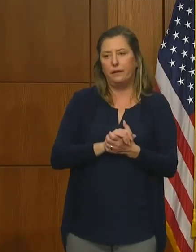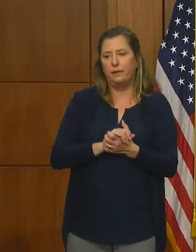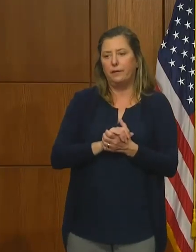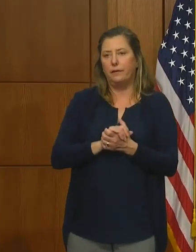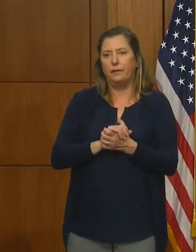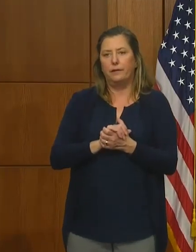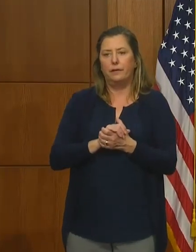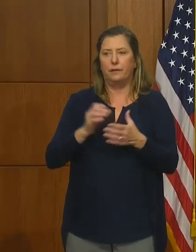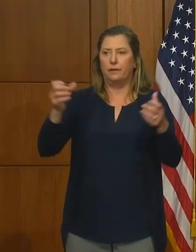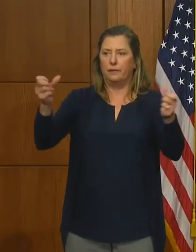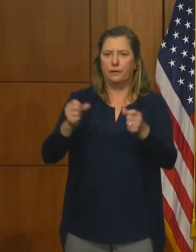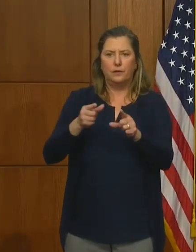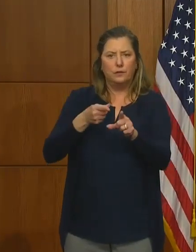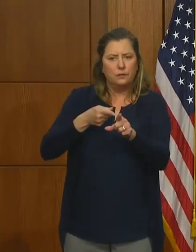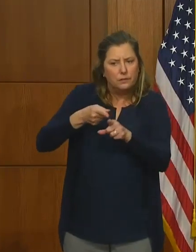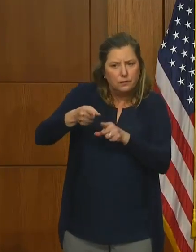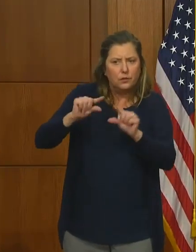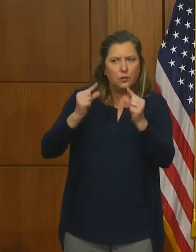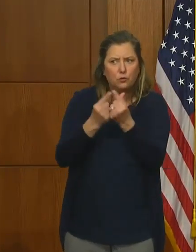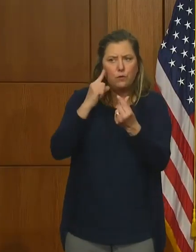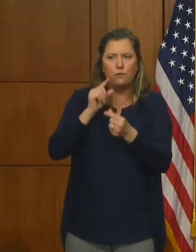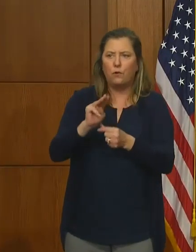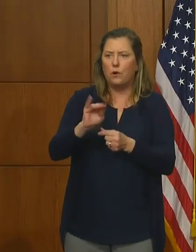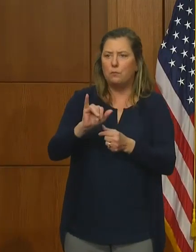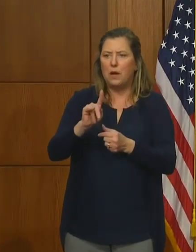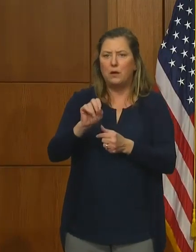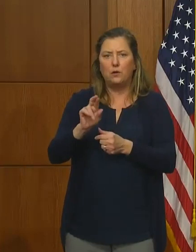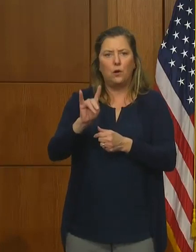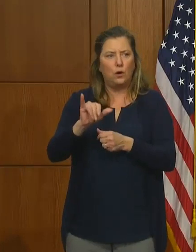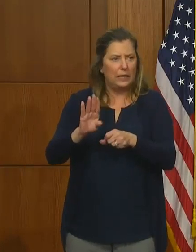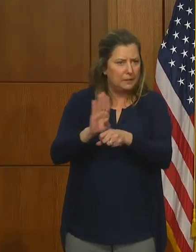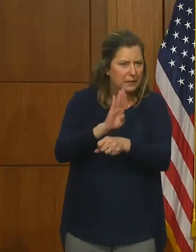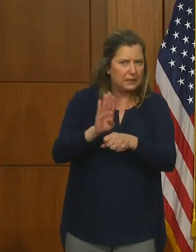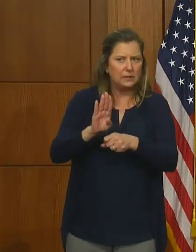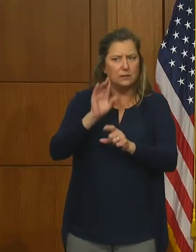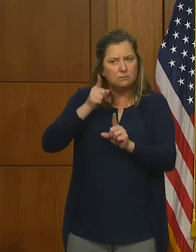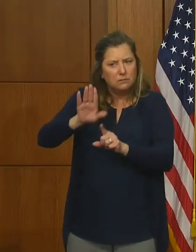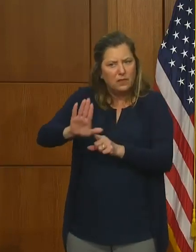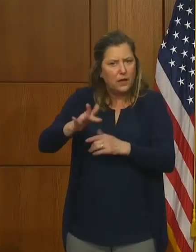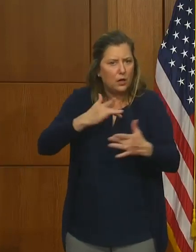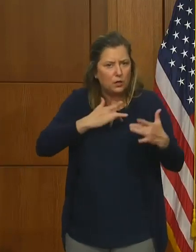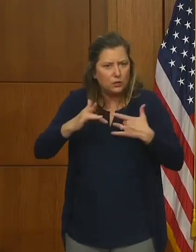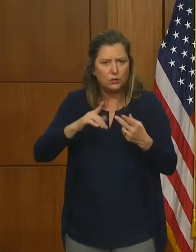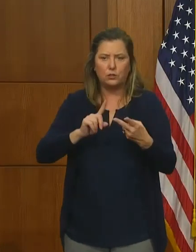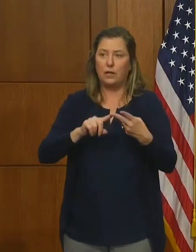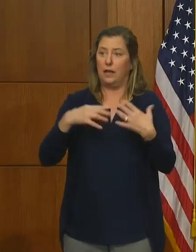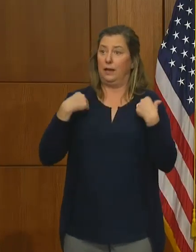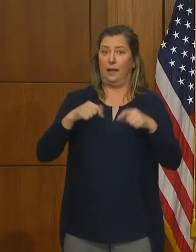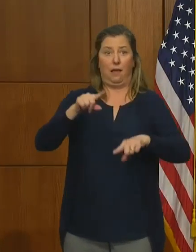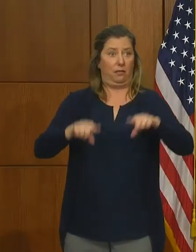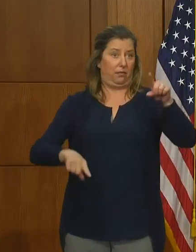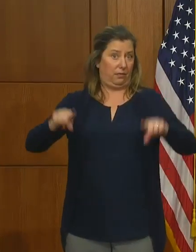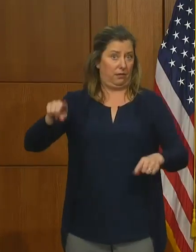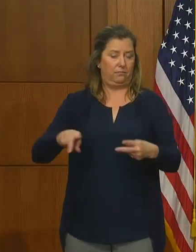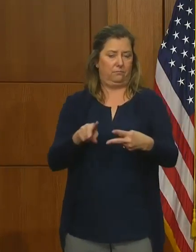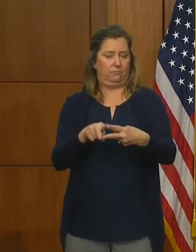WHAT WE'RE- SO TO RESET THE QUESTION THE QUESTION IS ARE. IS THERE GOING BE ANY SAID OF SPECIFIC THERE GOING TO BE A SPECIFIC. TO ADDRESS MY- BUSINESSES IN THE CONCERN OF